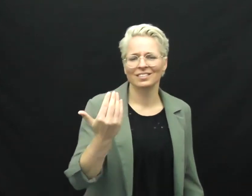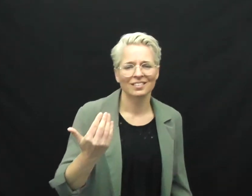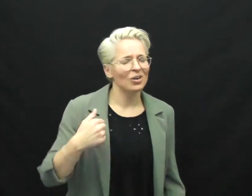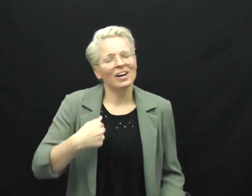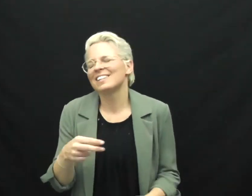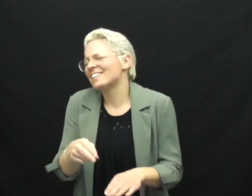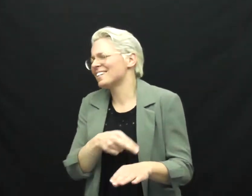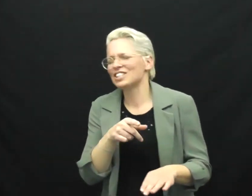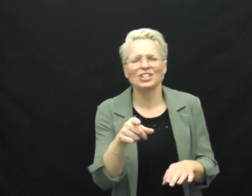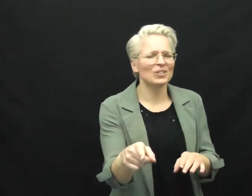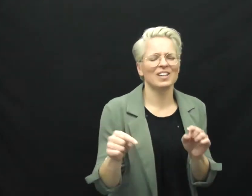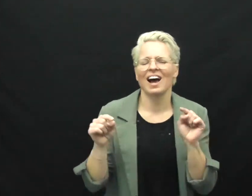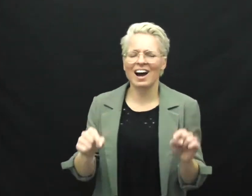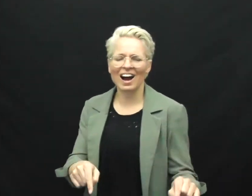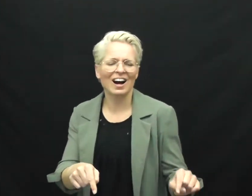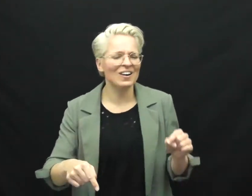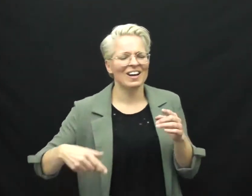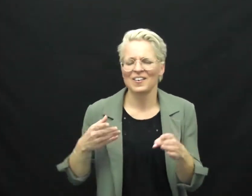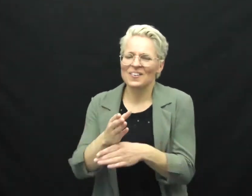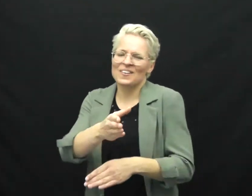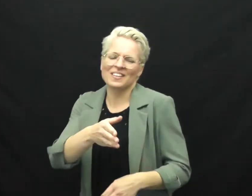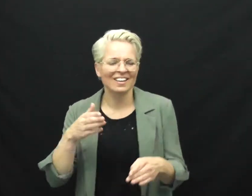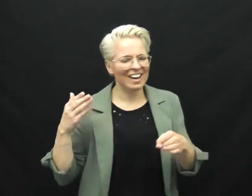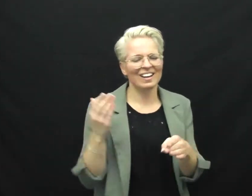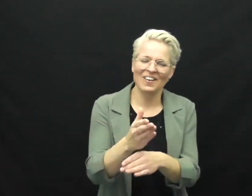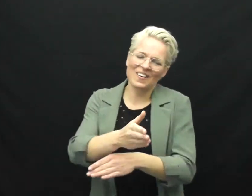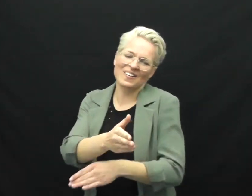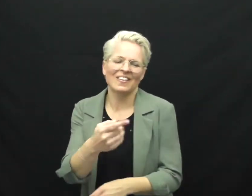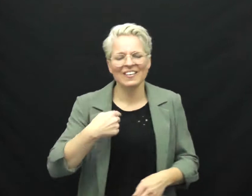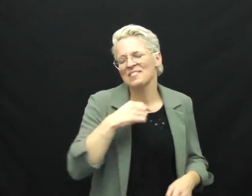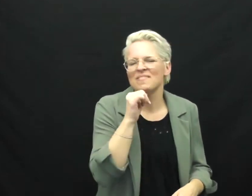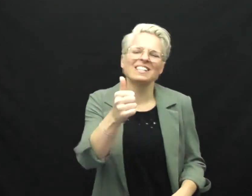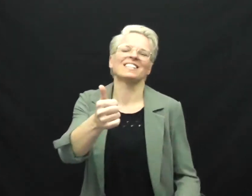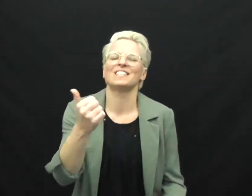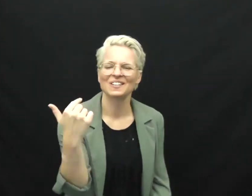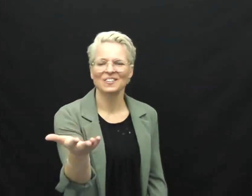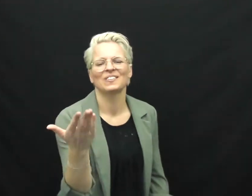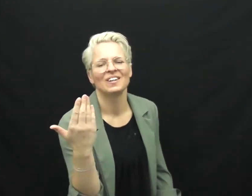Oh, I need you now And on, and on, I miss you